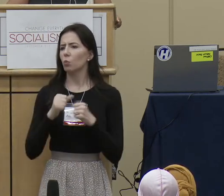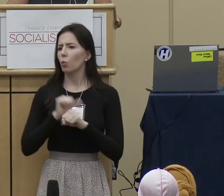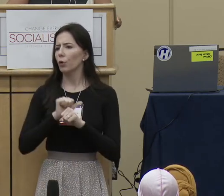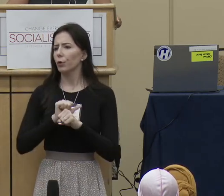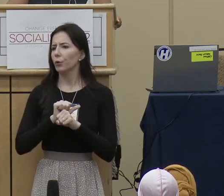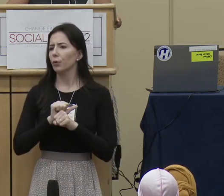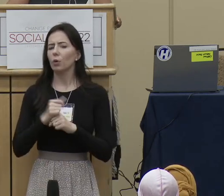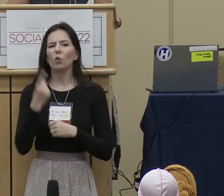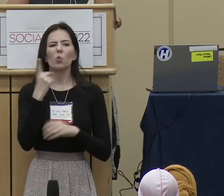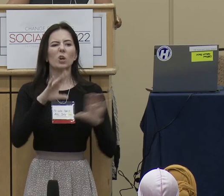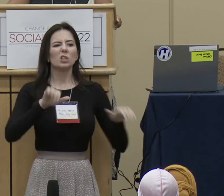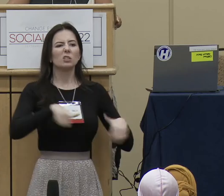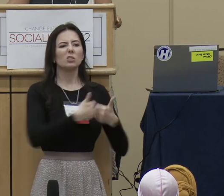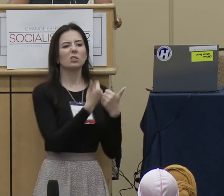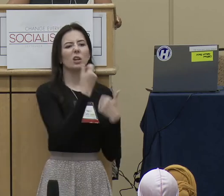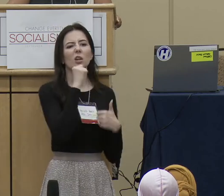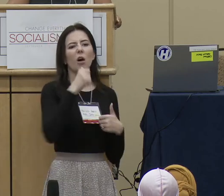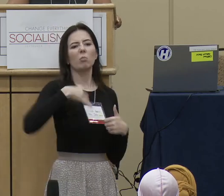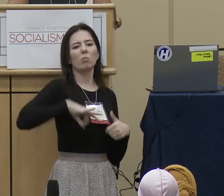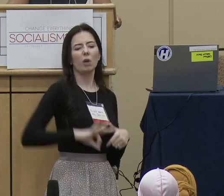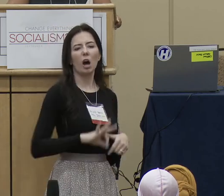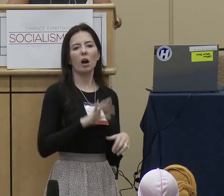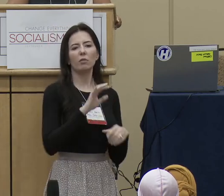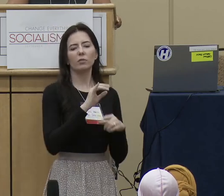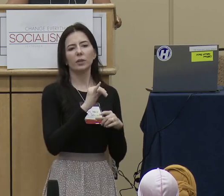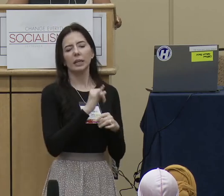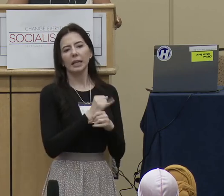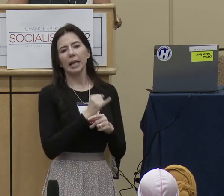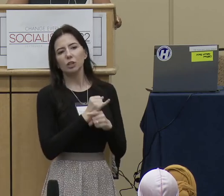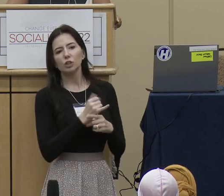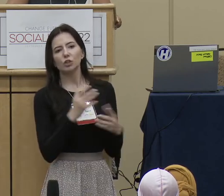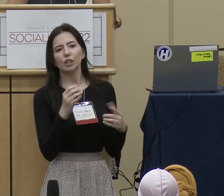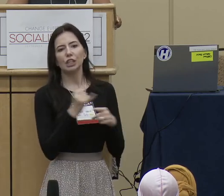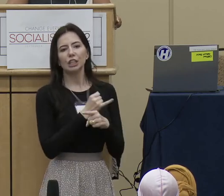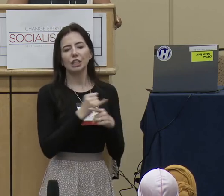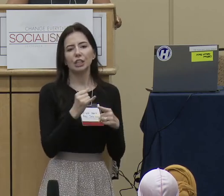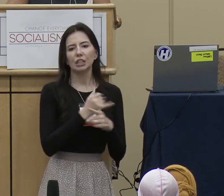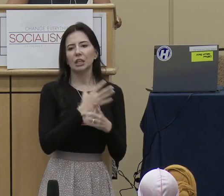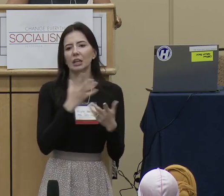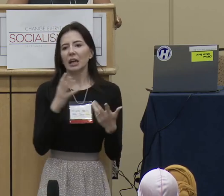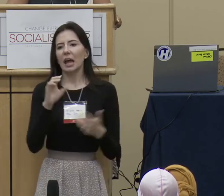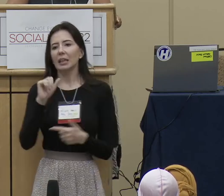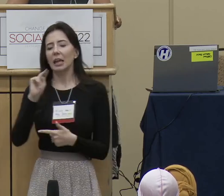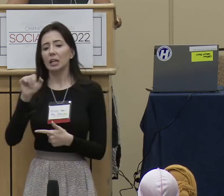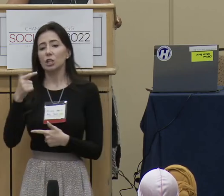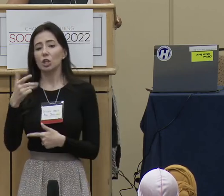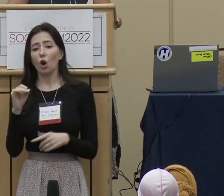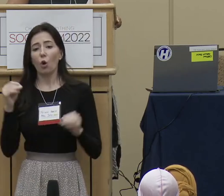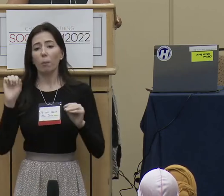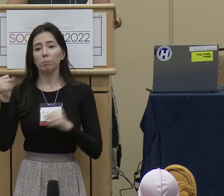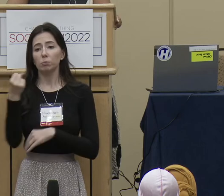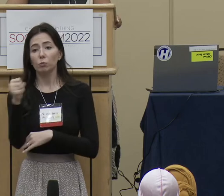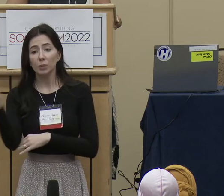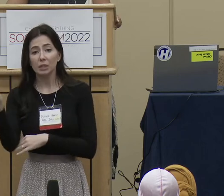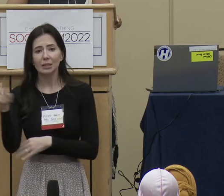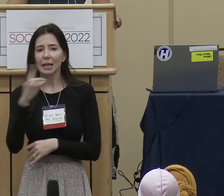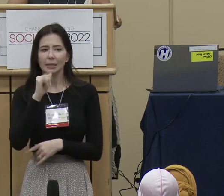doing this work? One challenge is the nonprofit industry and